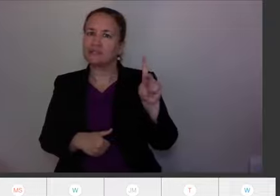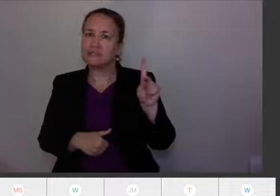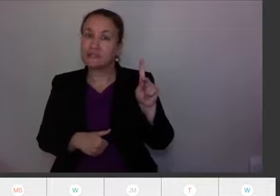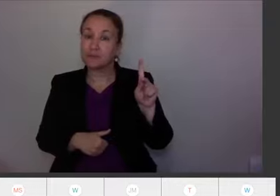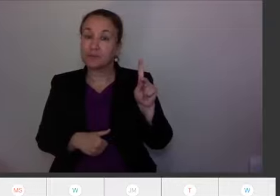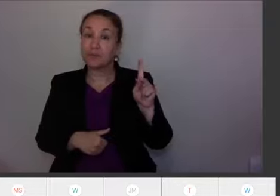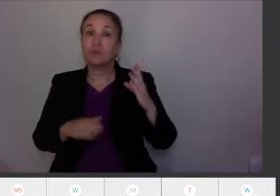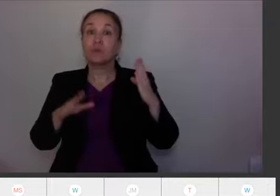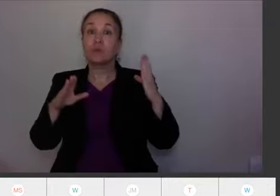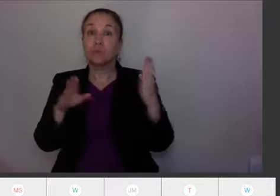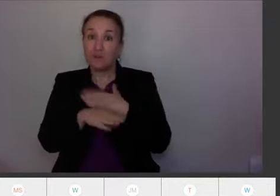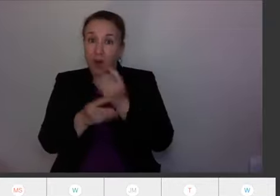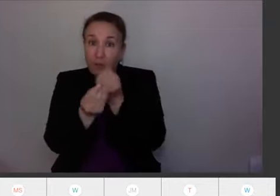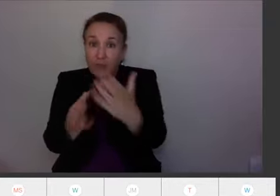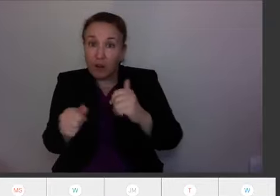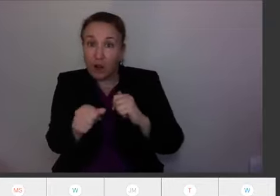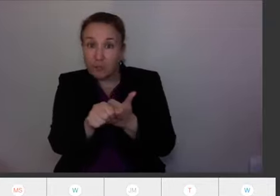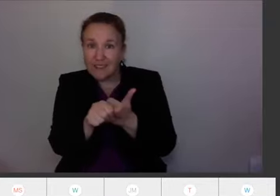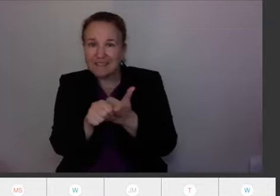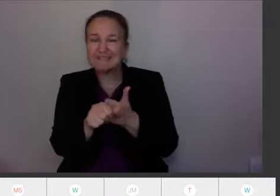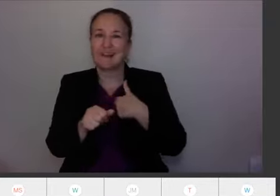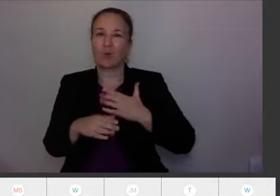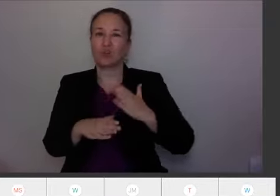tracing update i do want to share an update to a